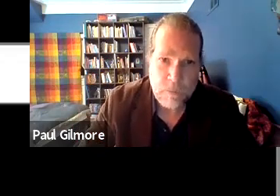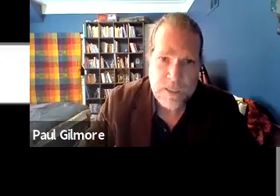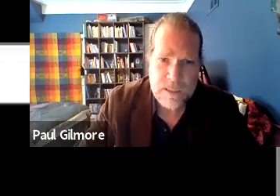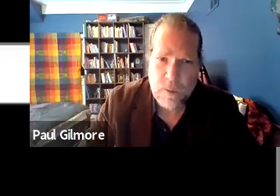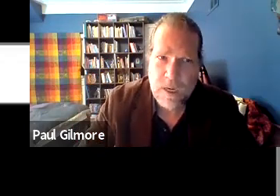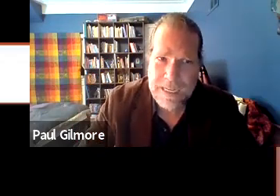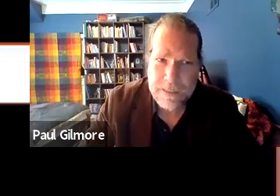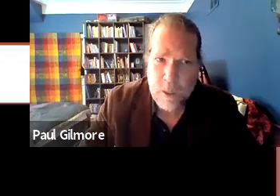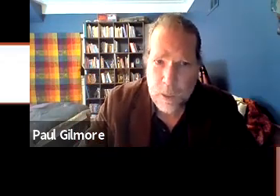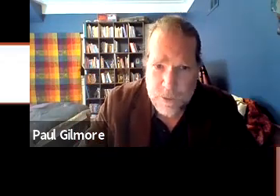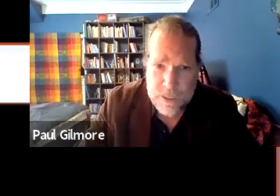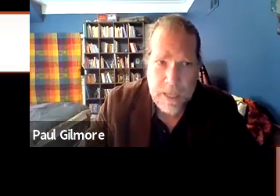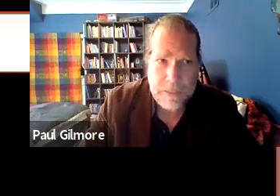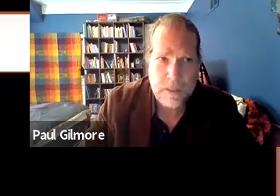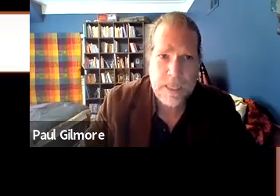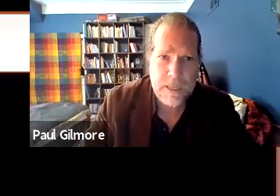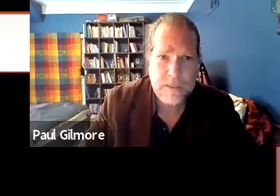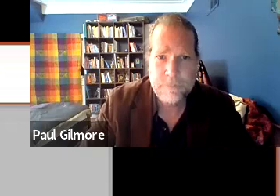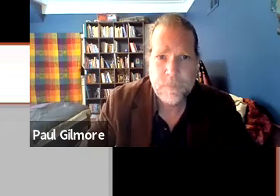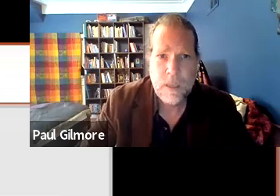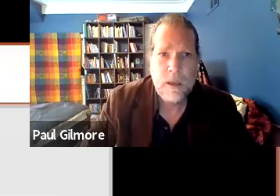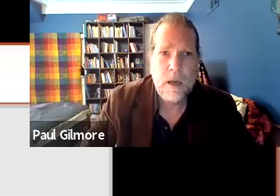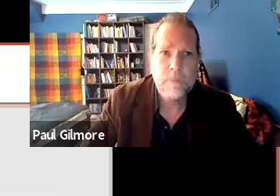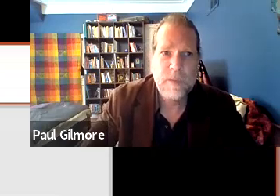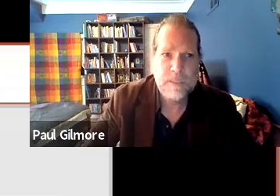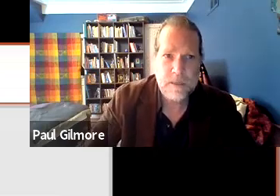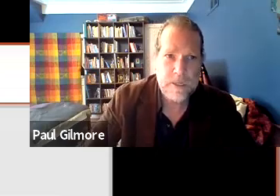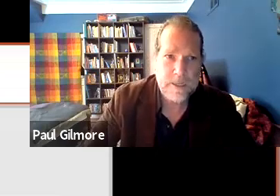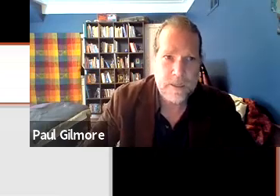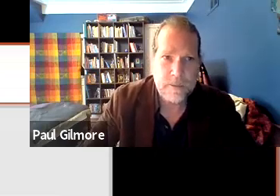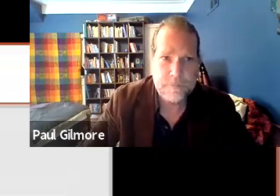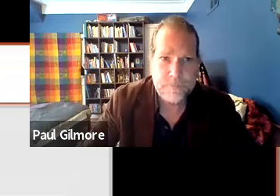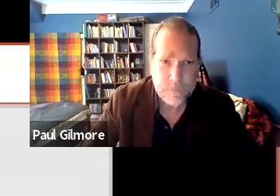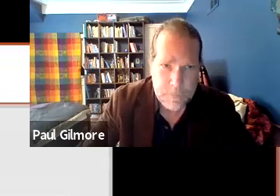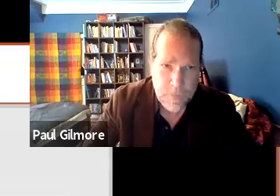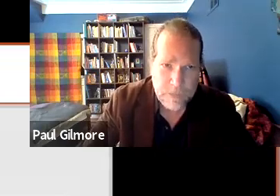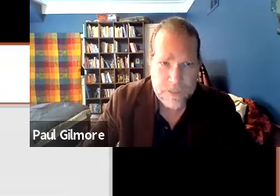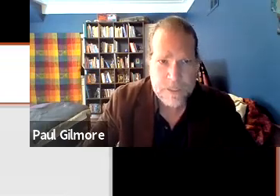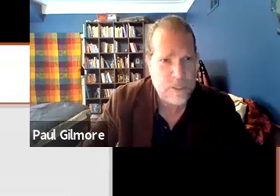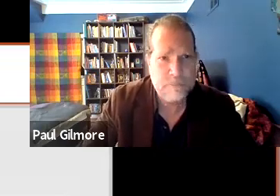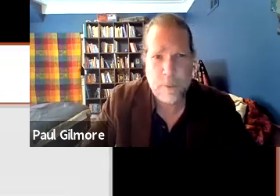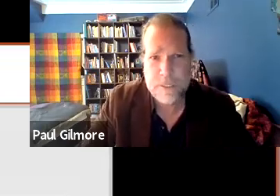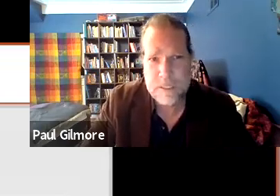we were getting close to that again. But take a look at it here. This is just persons